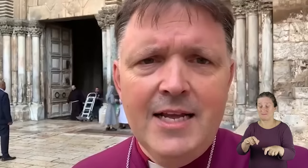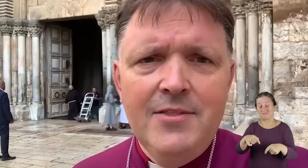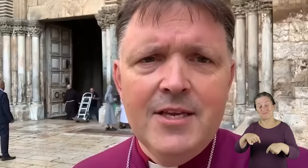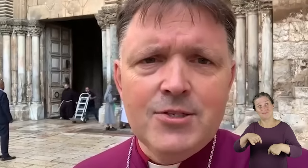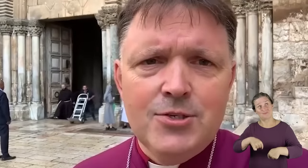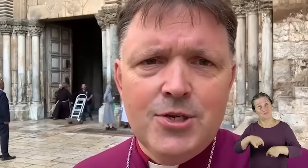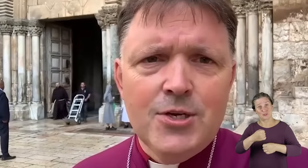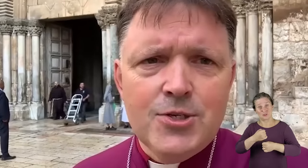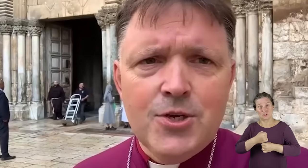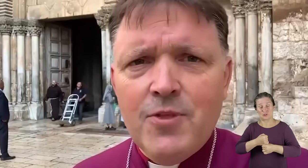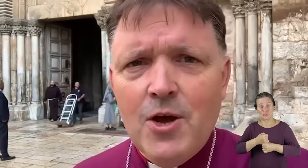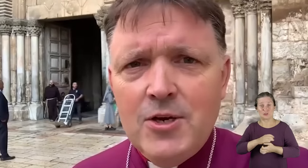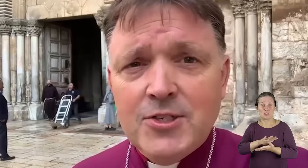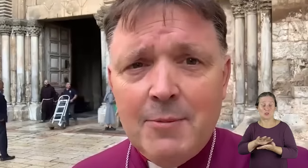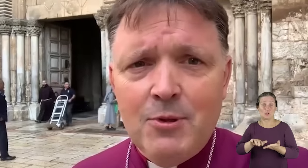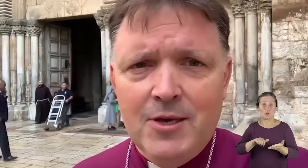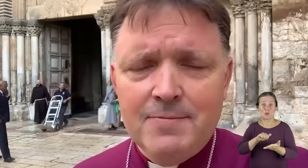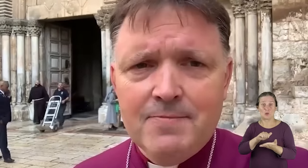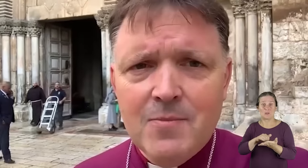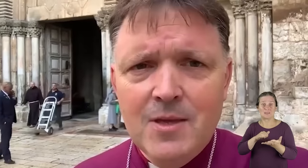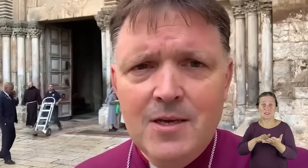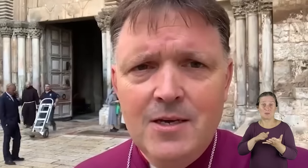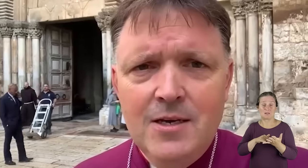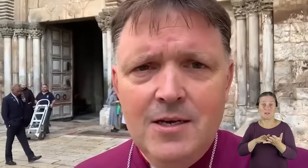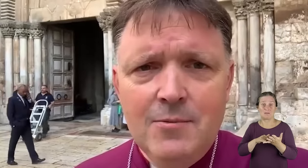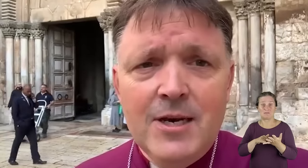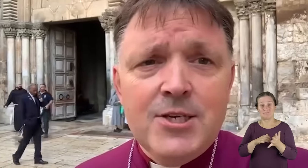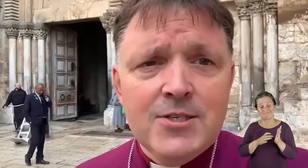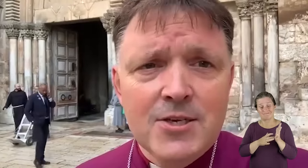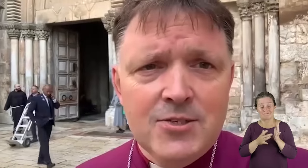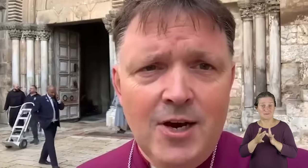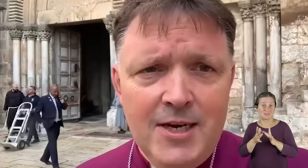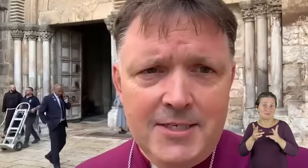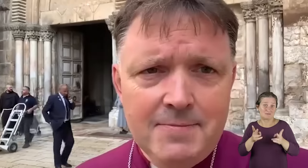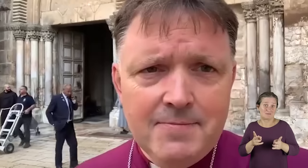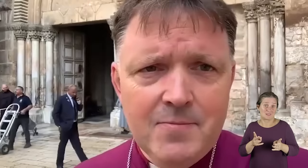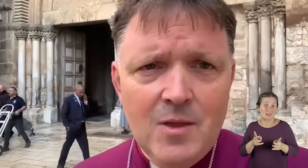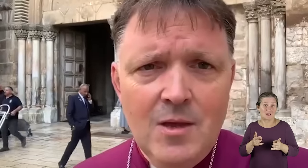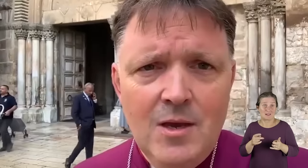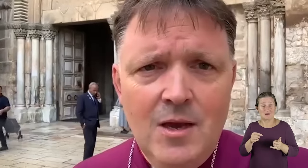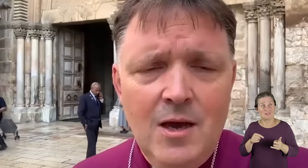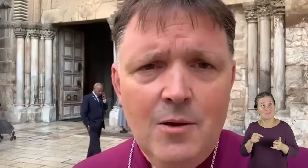And in this Church of the Holy Sepulchre, where Jesus died,